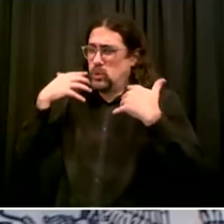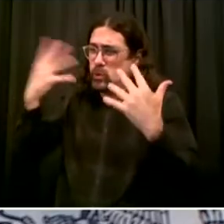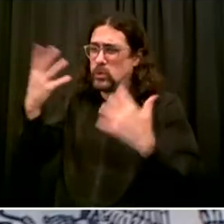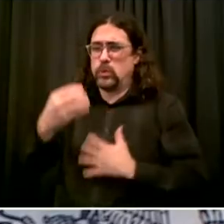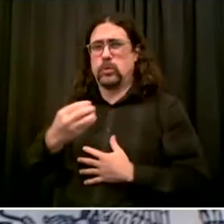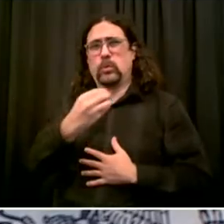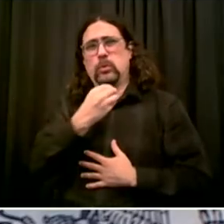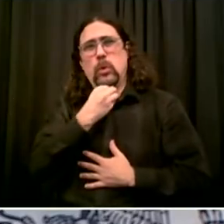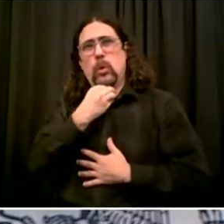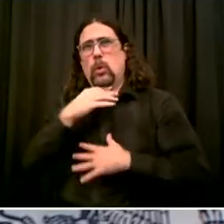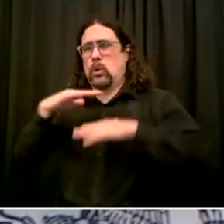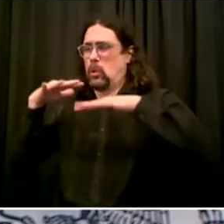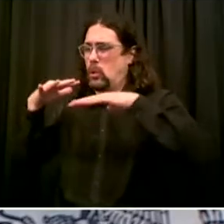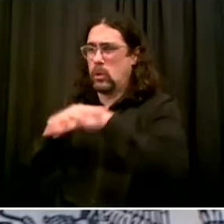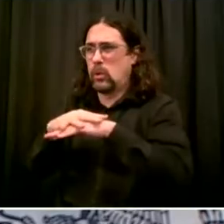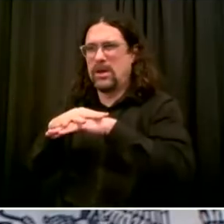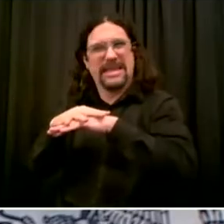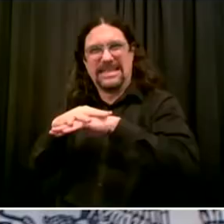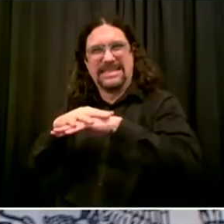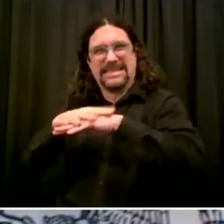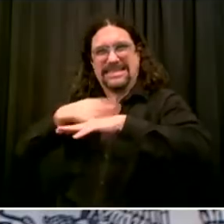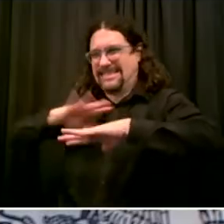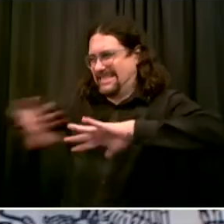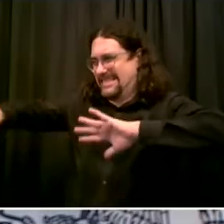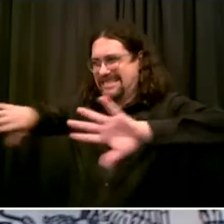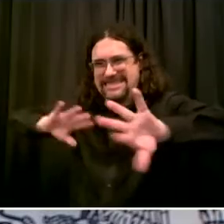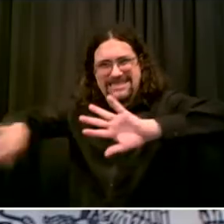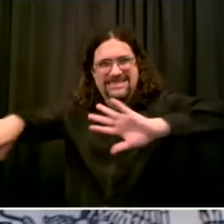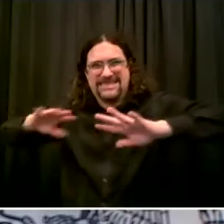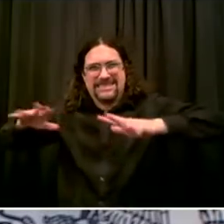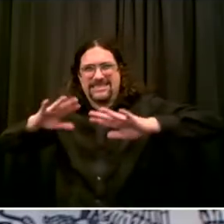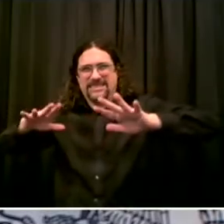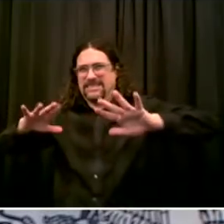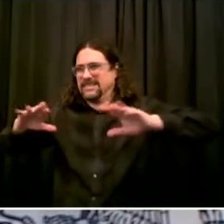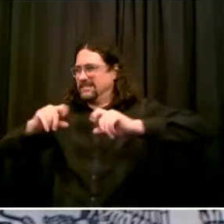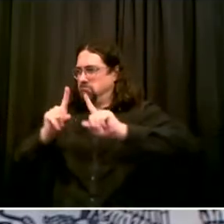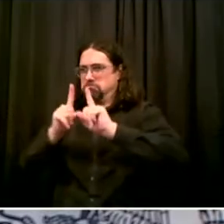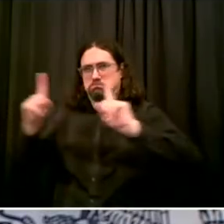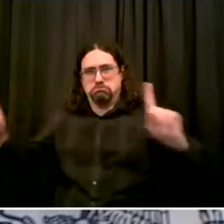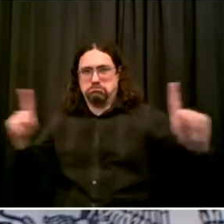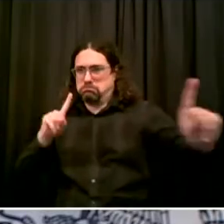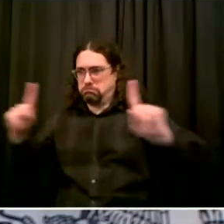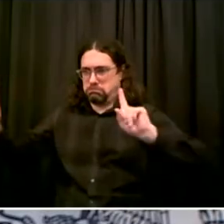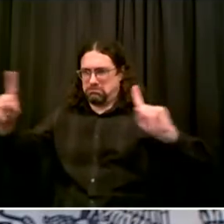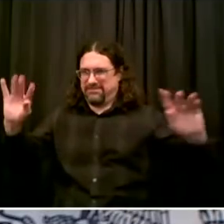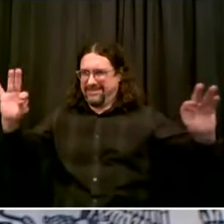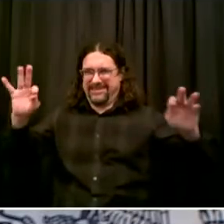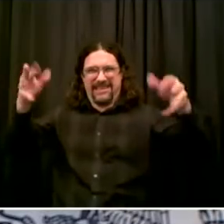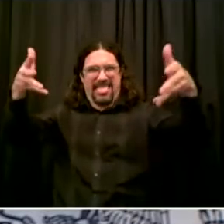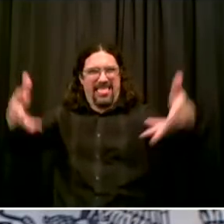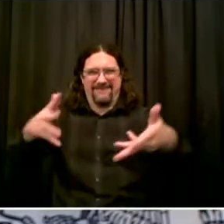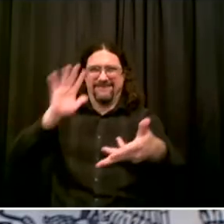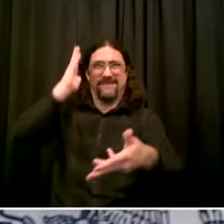MASSIVE DISLOCATION. WE HAD TO GET PEOPLE OUT OF SHELTERS TEMPORARILY.